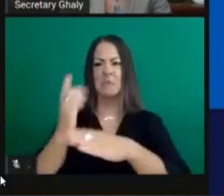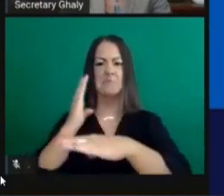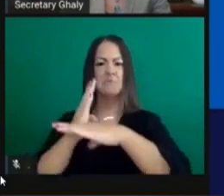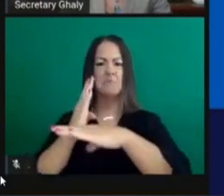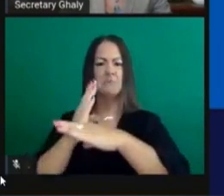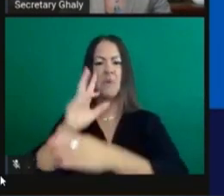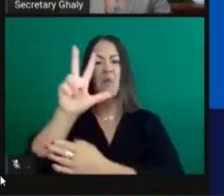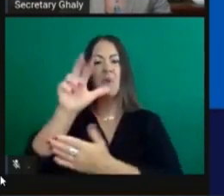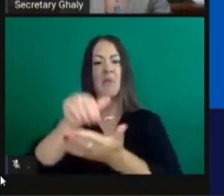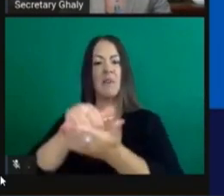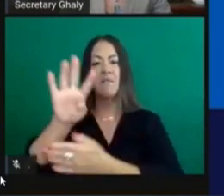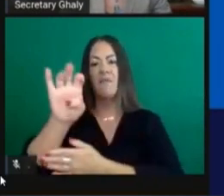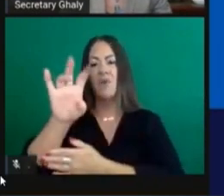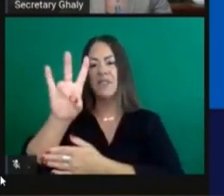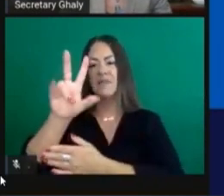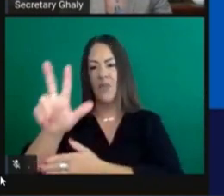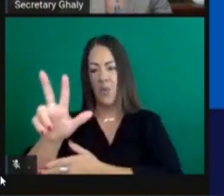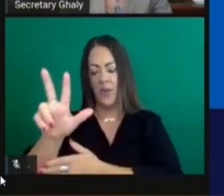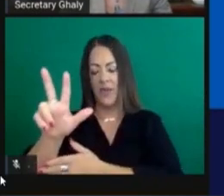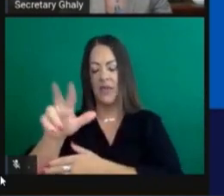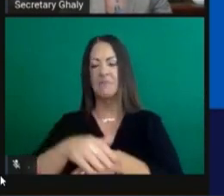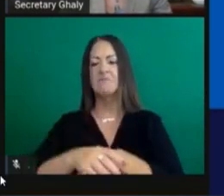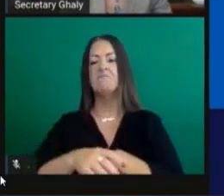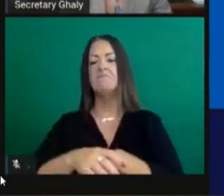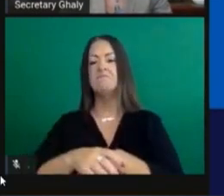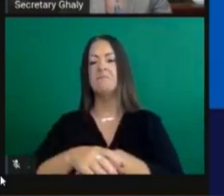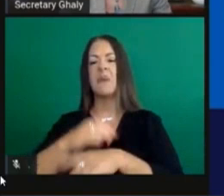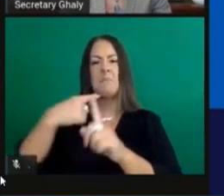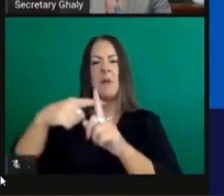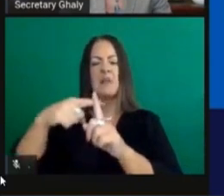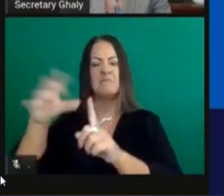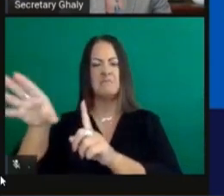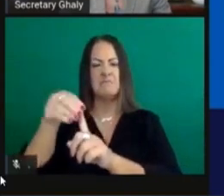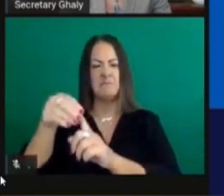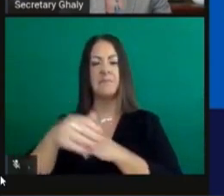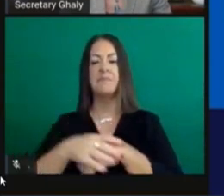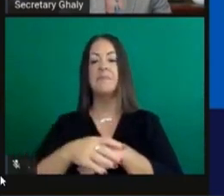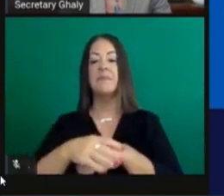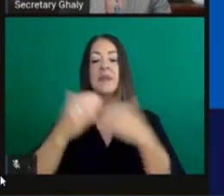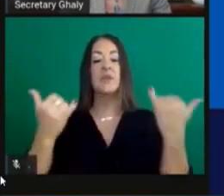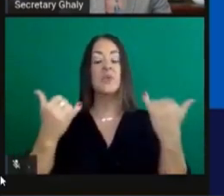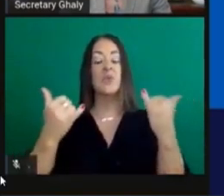FOR TODAY'S CASE NUMBERS, WE HAD 26, 30. WE'RE SEPTEMBER 22nd TODAY.